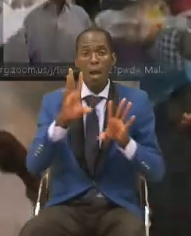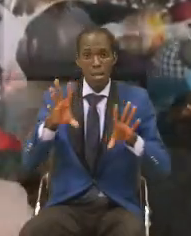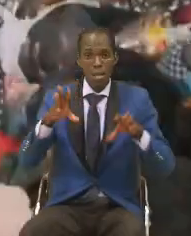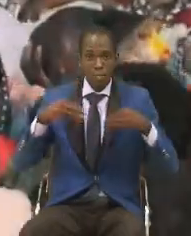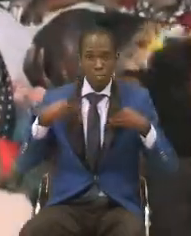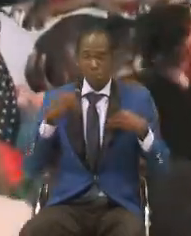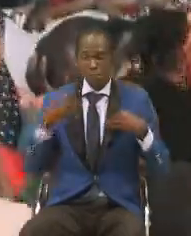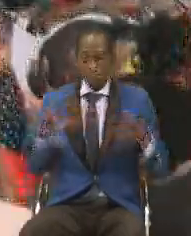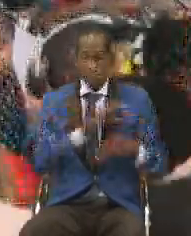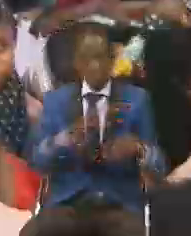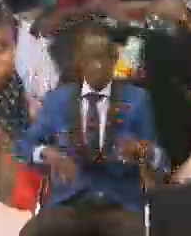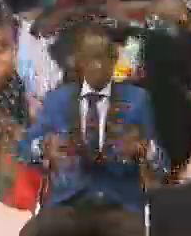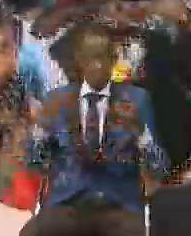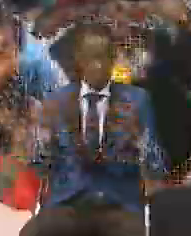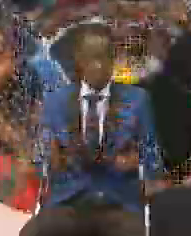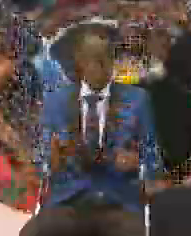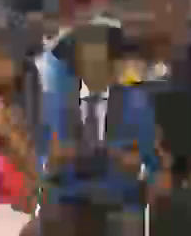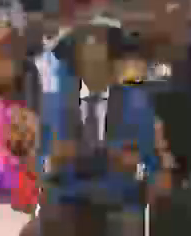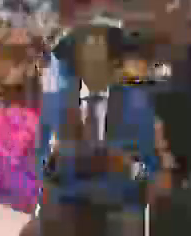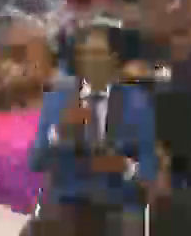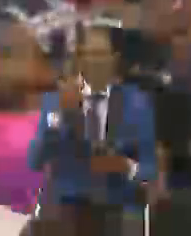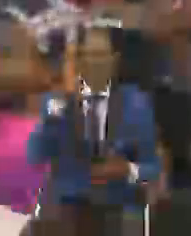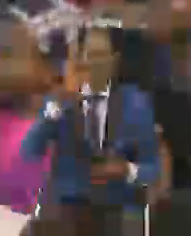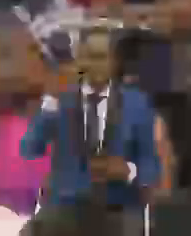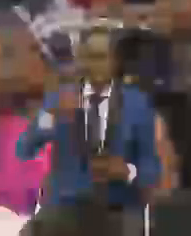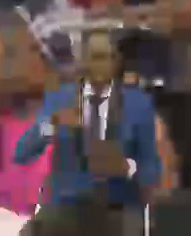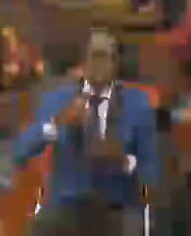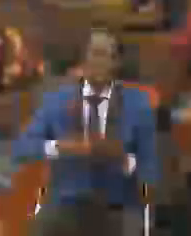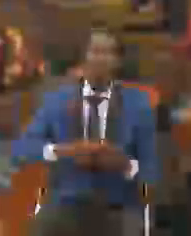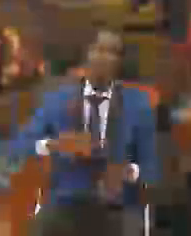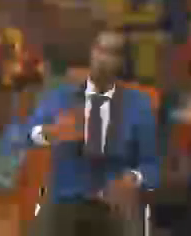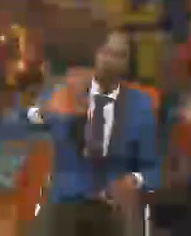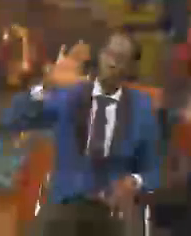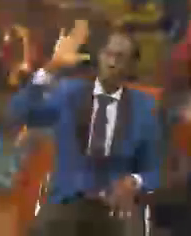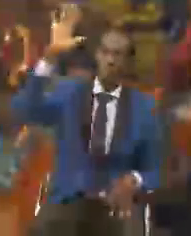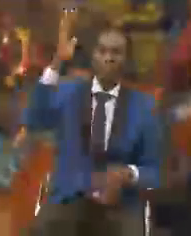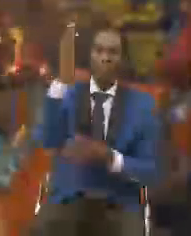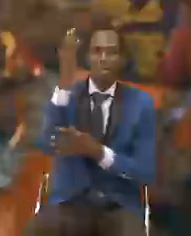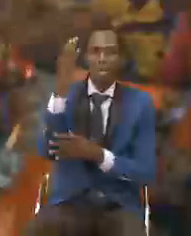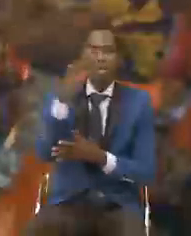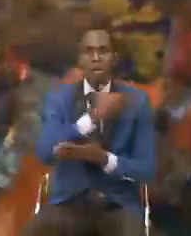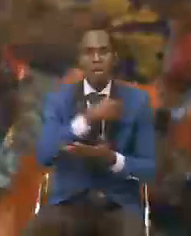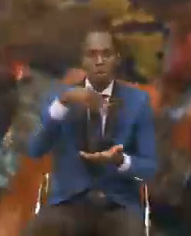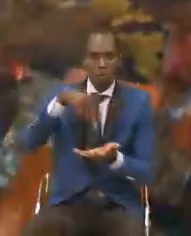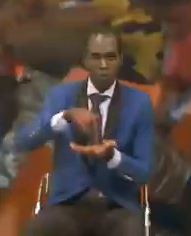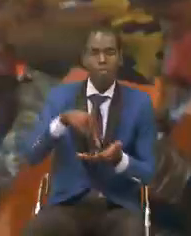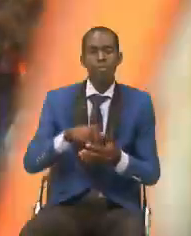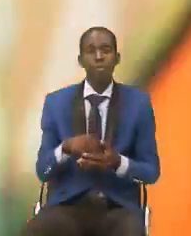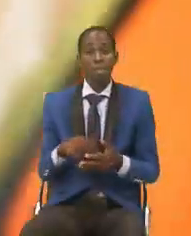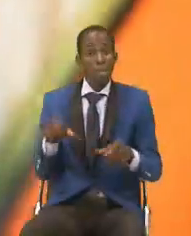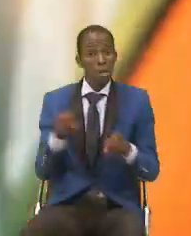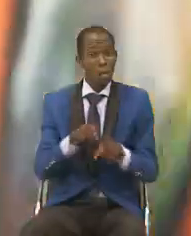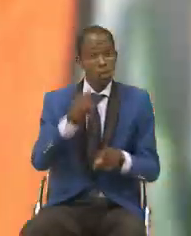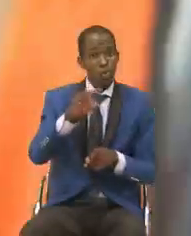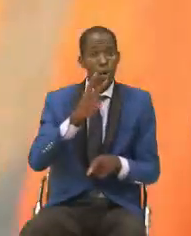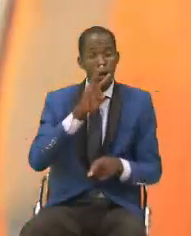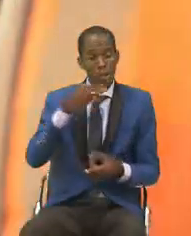to pray with you salvation has come this is the time and this is the day of your salvation now as